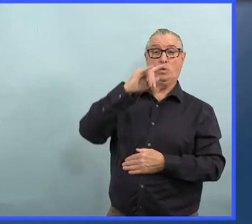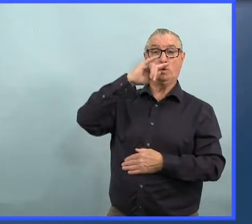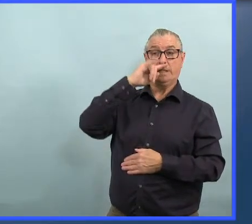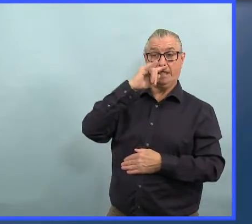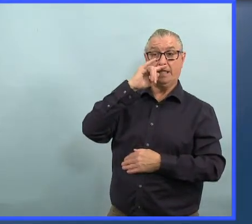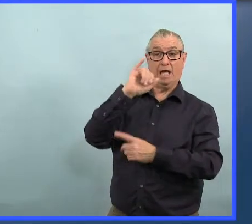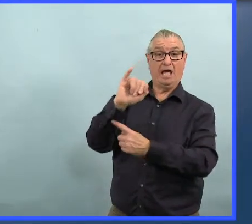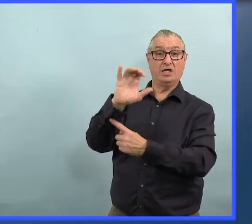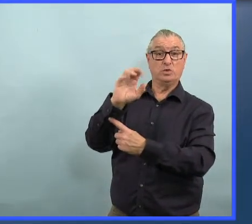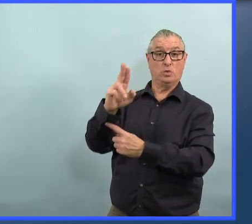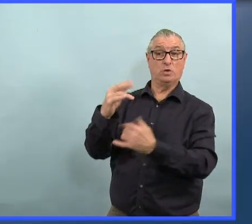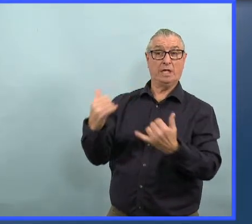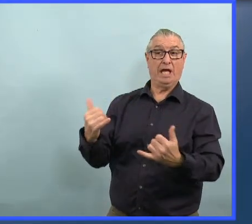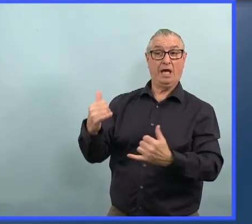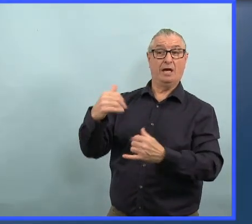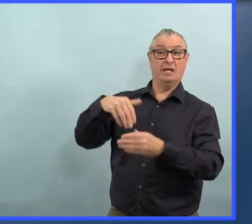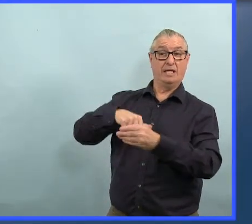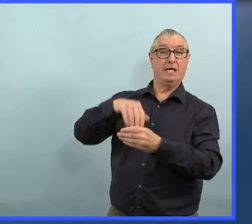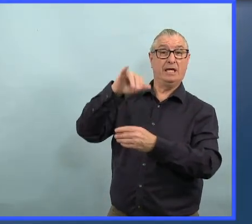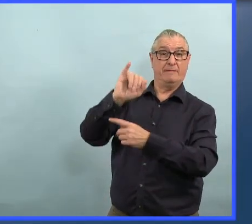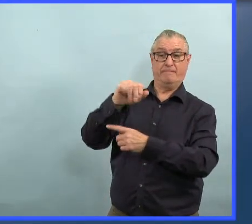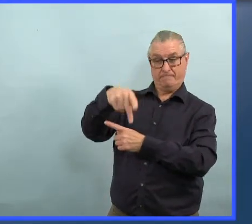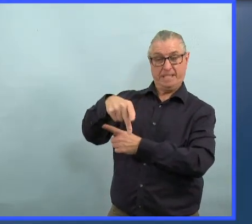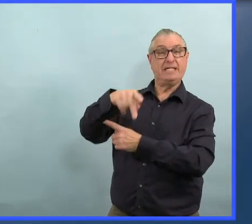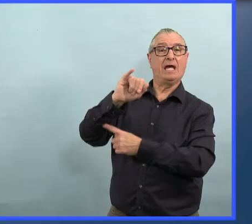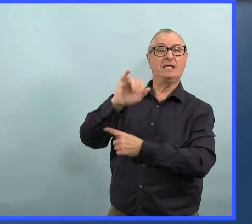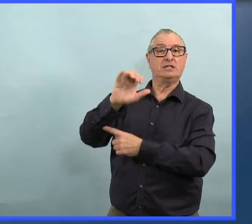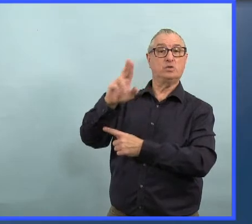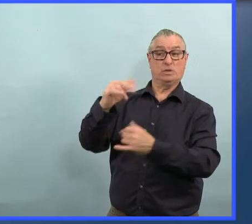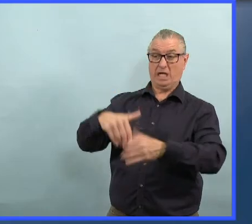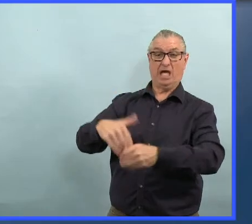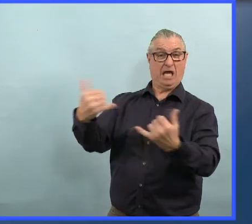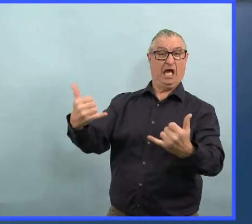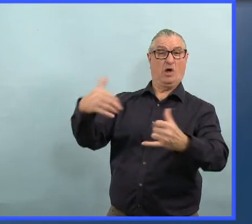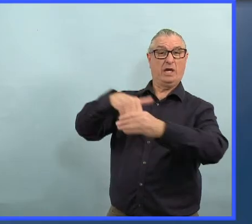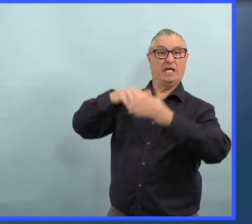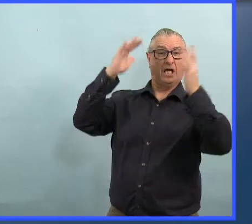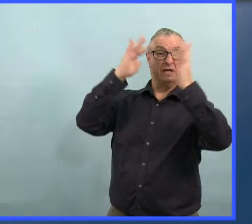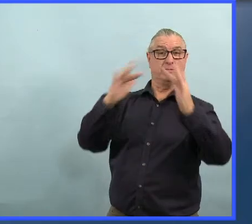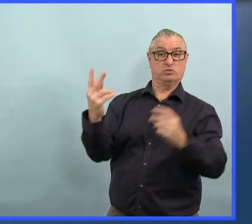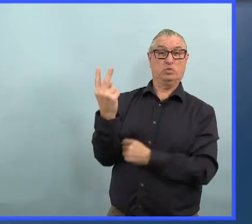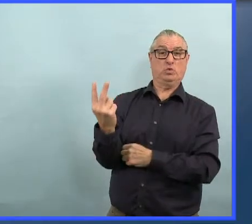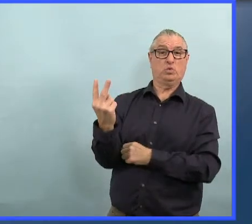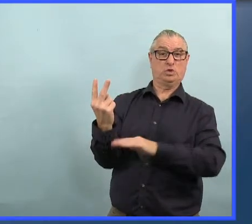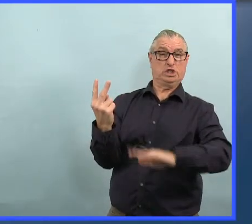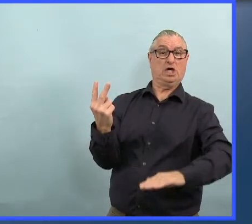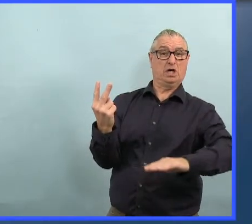now what can you say to ensure parents that we have enough icu capacity for for young people